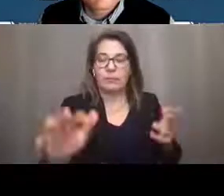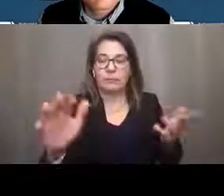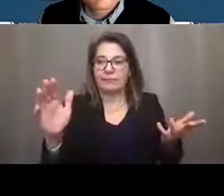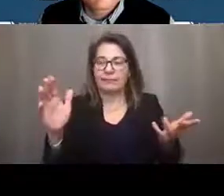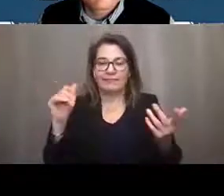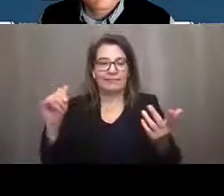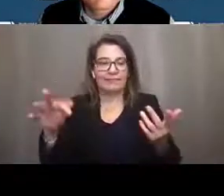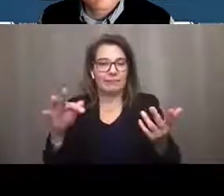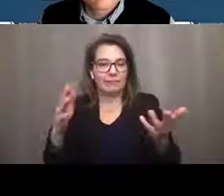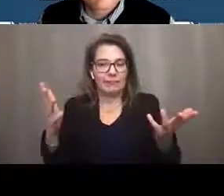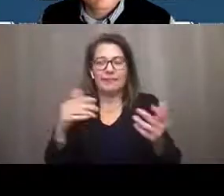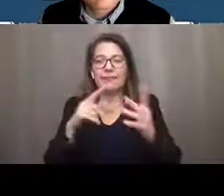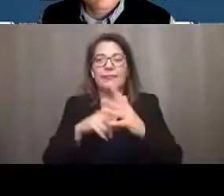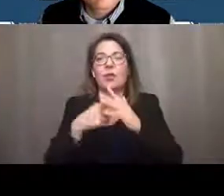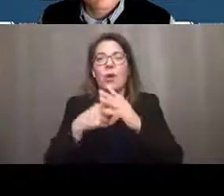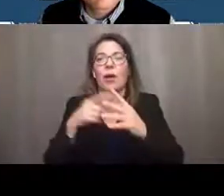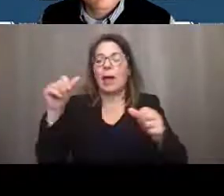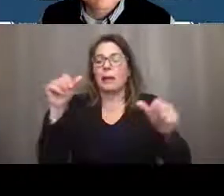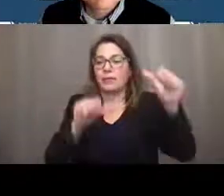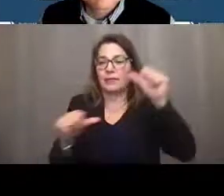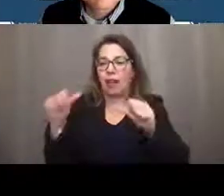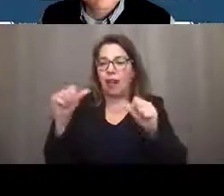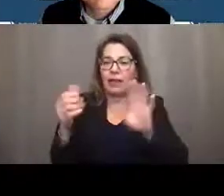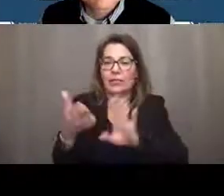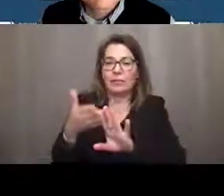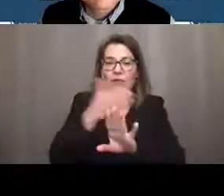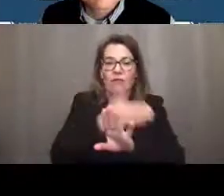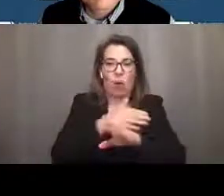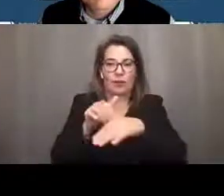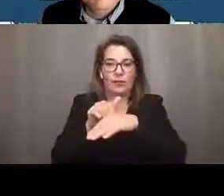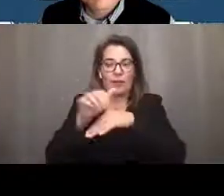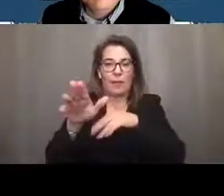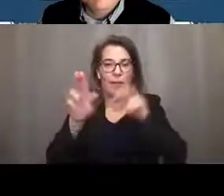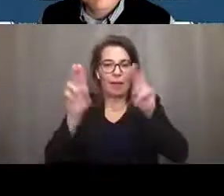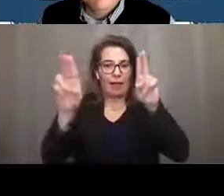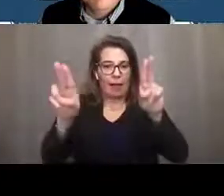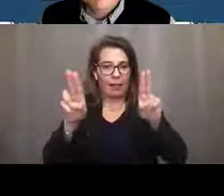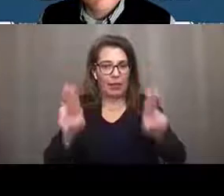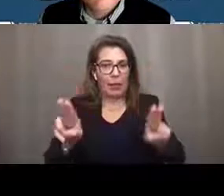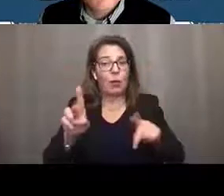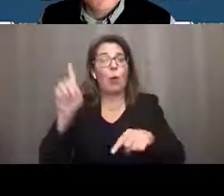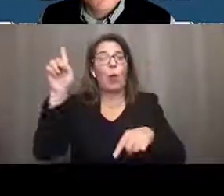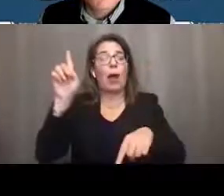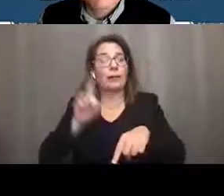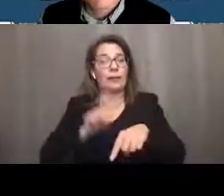and talk about the science prior to submitting an application. But there is one time where you do absolutely have